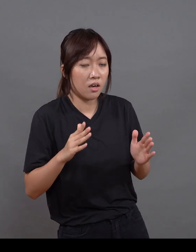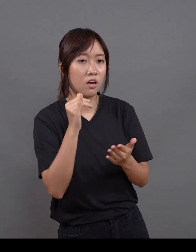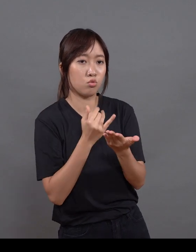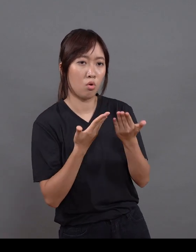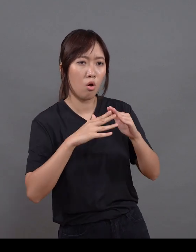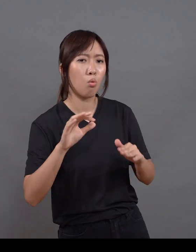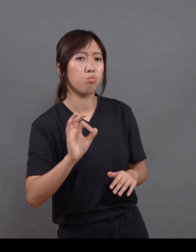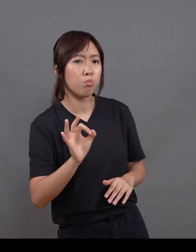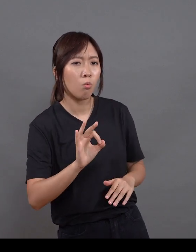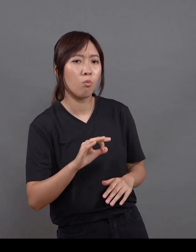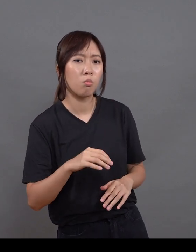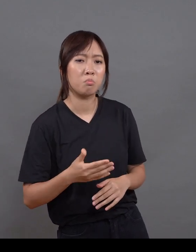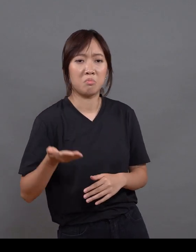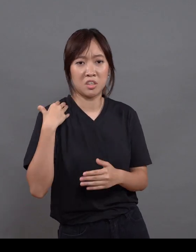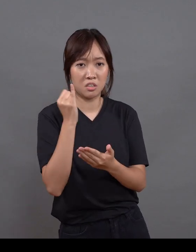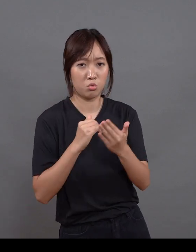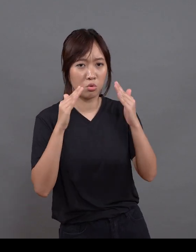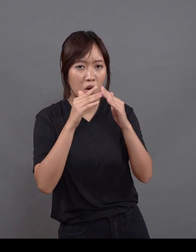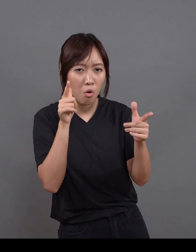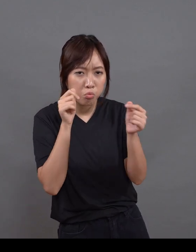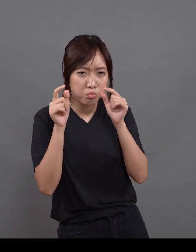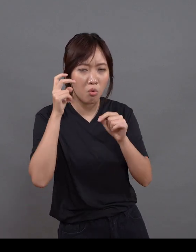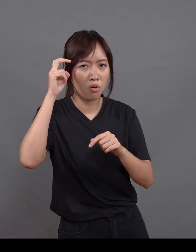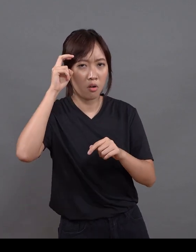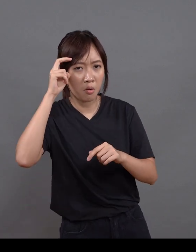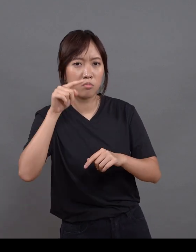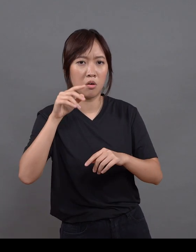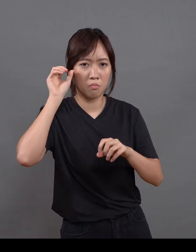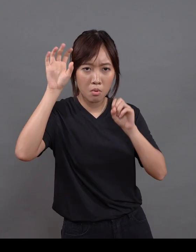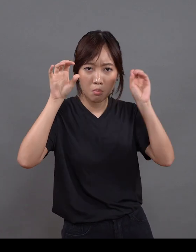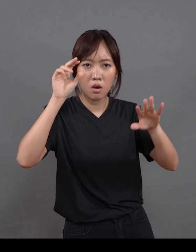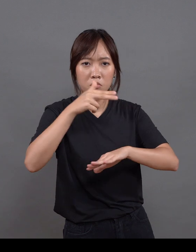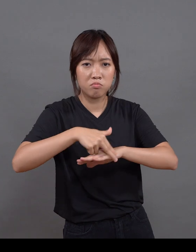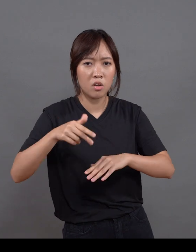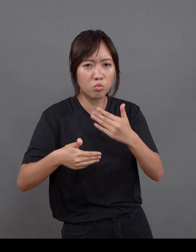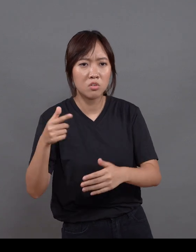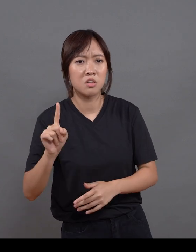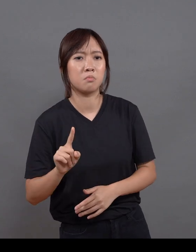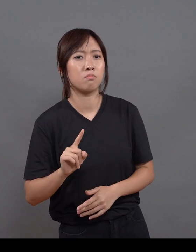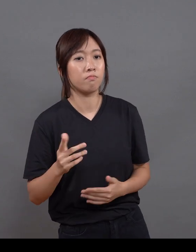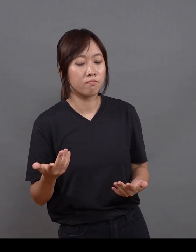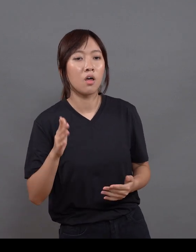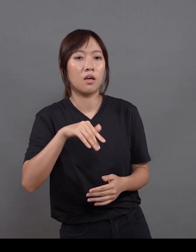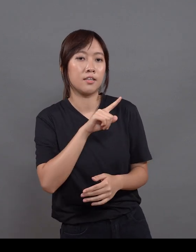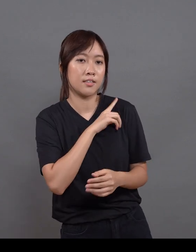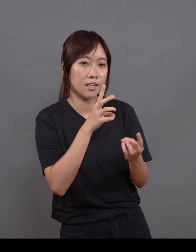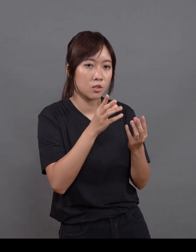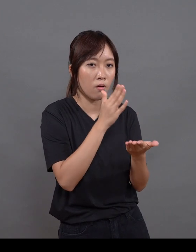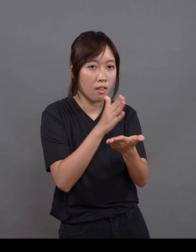and Hong Kong lacked formal art schools So, if artists wanted to learn about artmaking what could they do? They would collect information